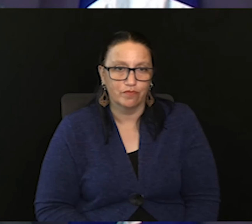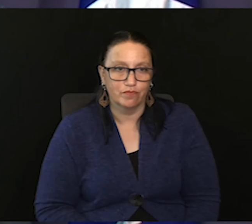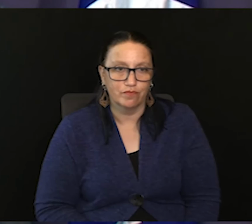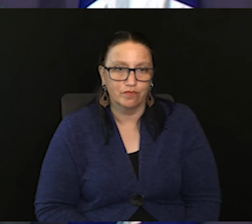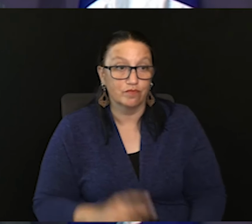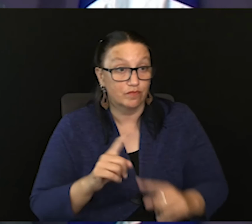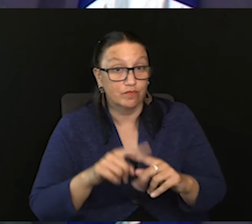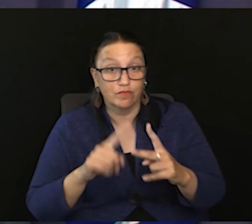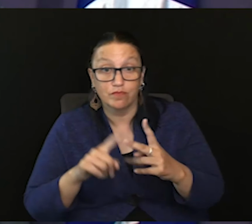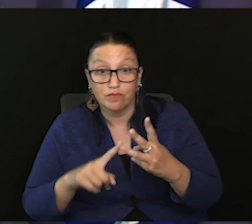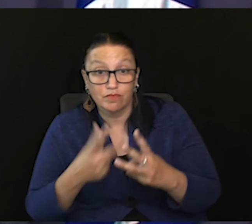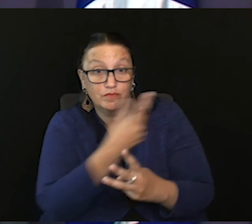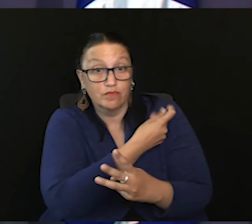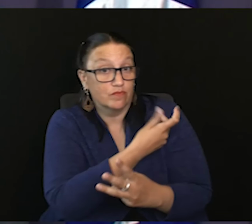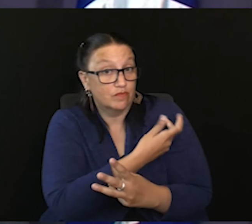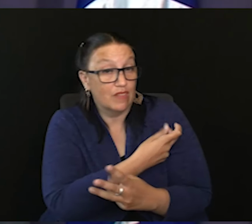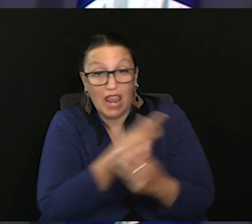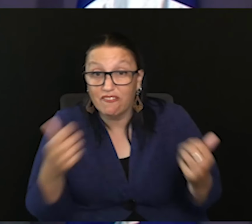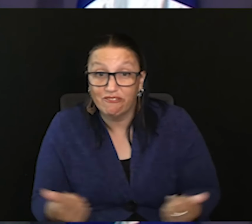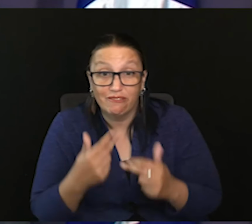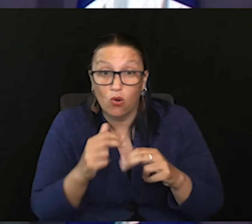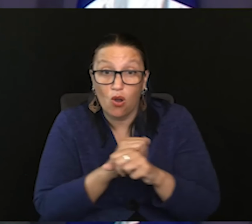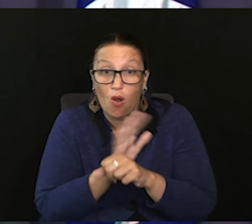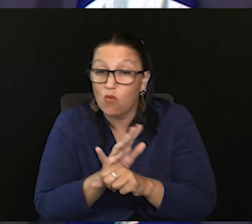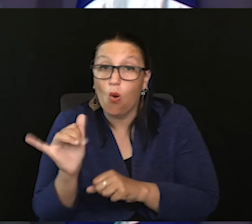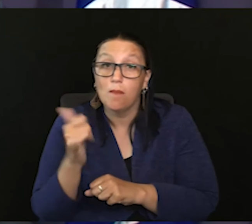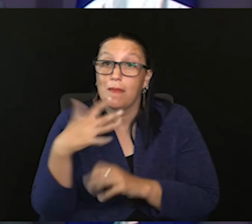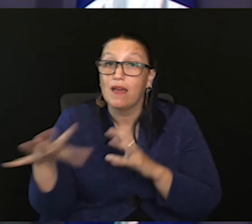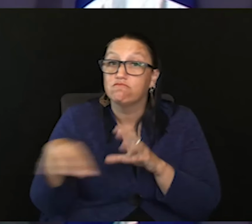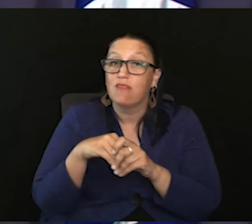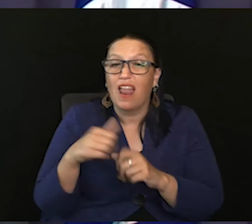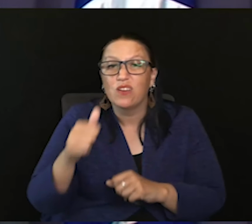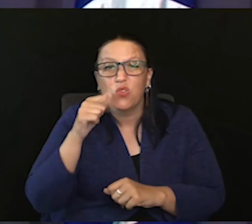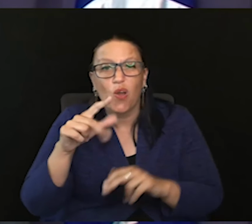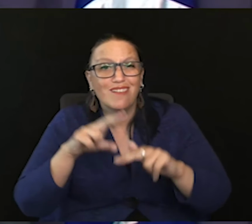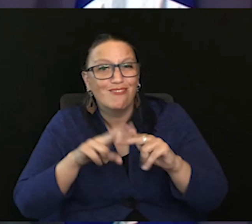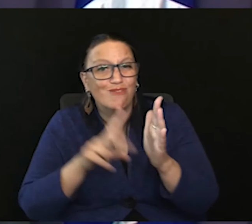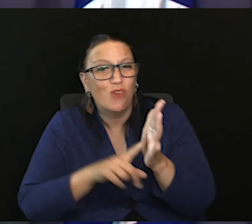three vaccinations for COVID will be enough or whether it will be part of the annual cycle,